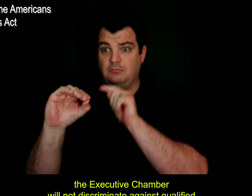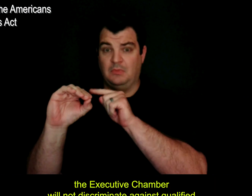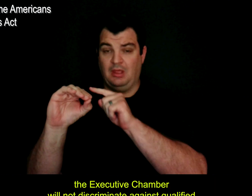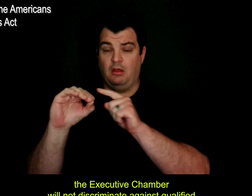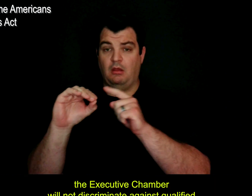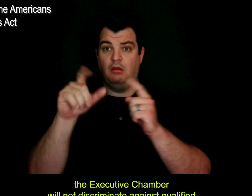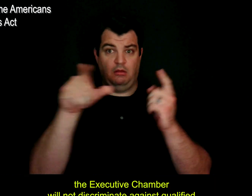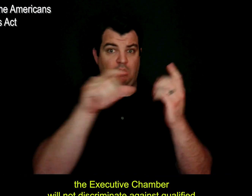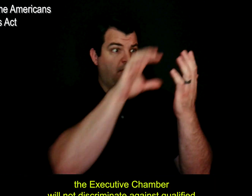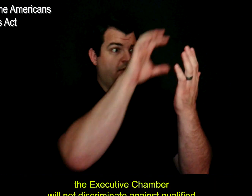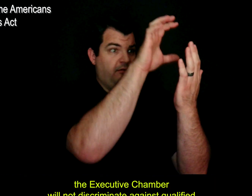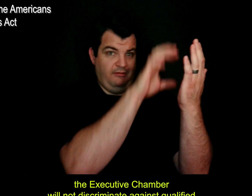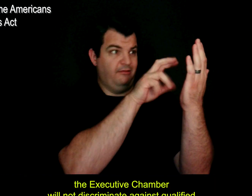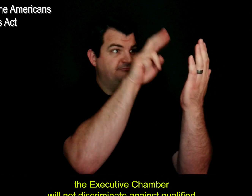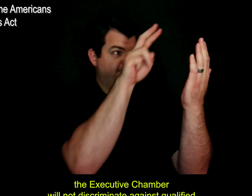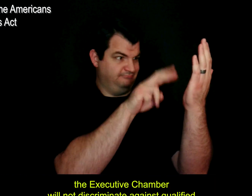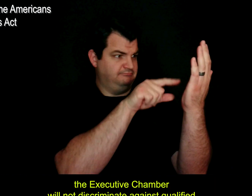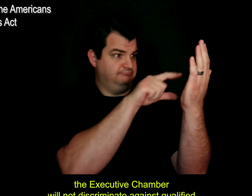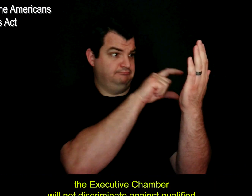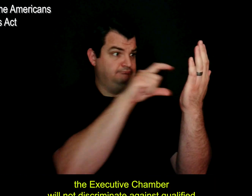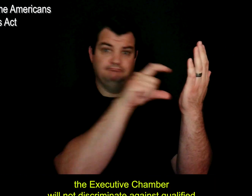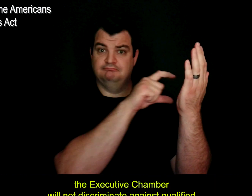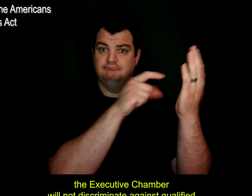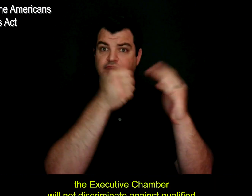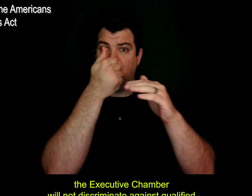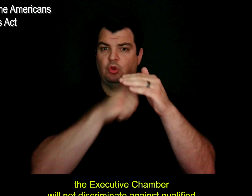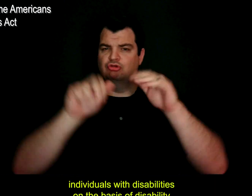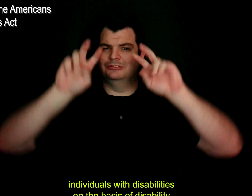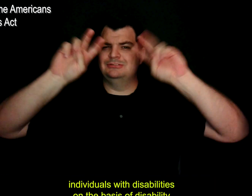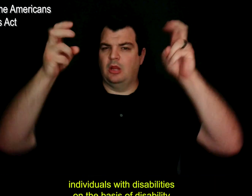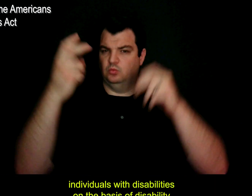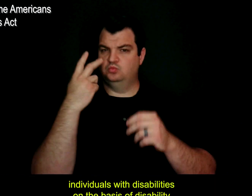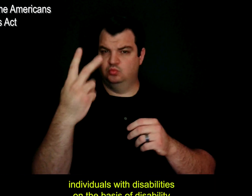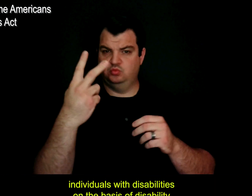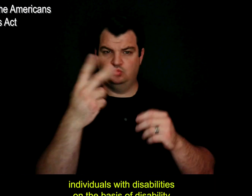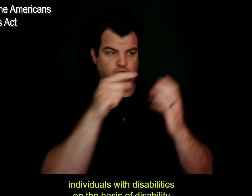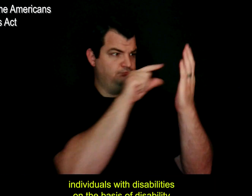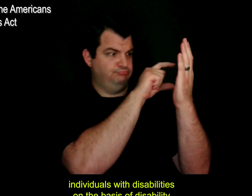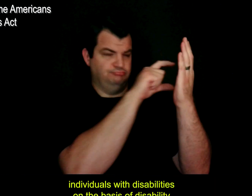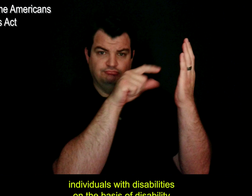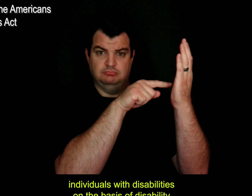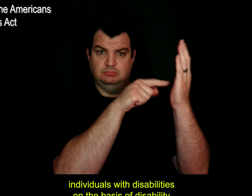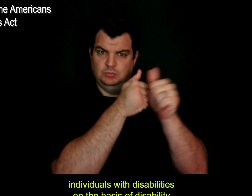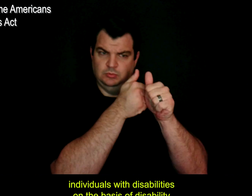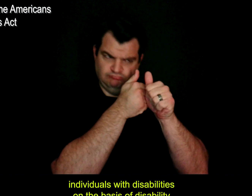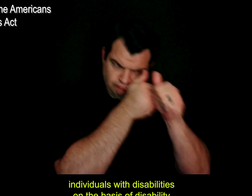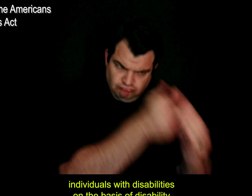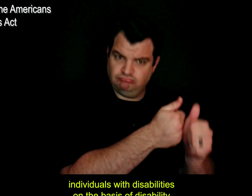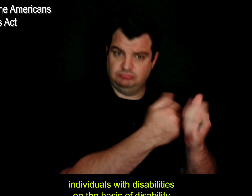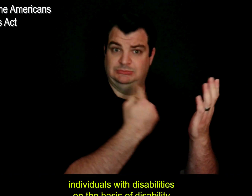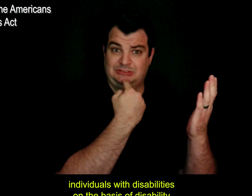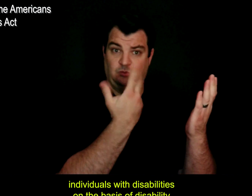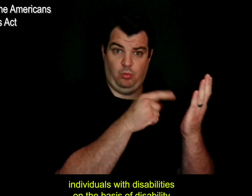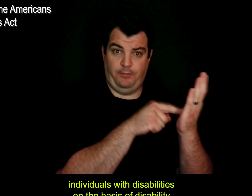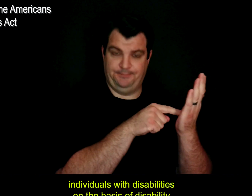the Executive Chamber will not discriminate against qualified individuals with disabilities on the basis of disability